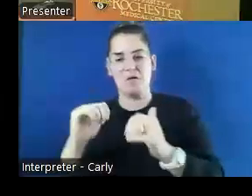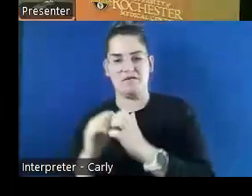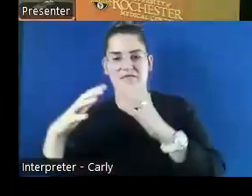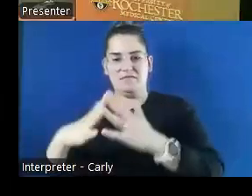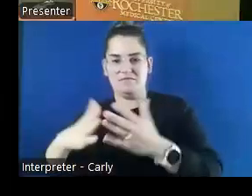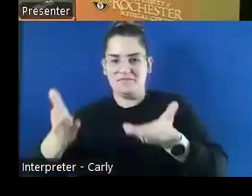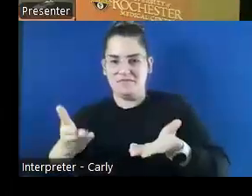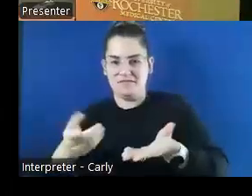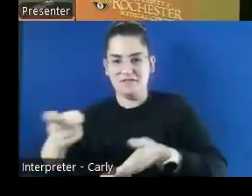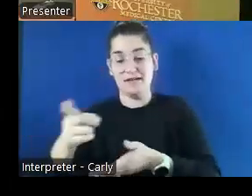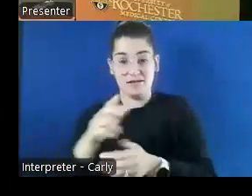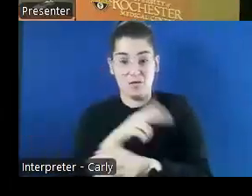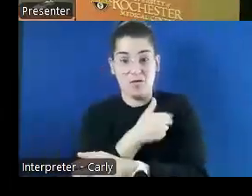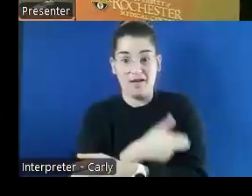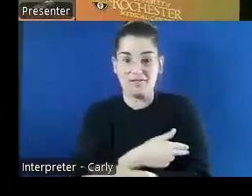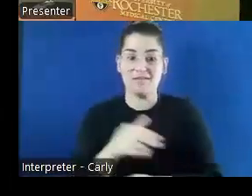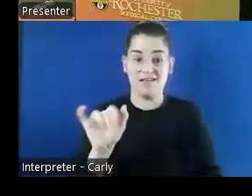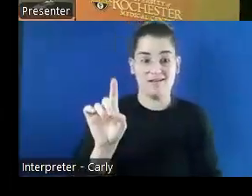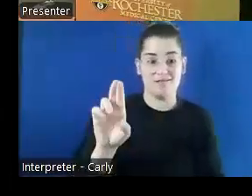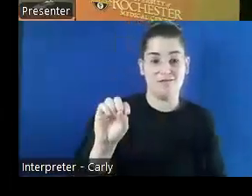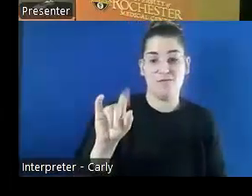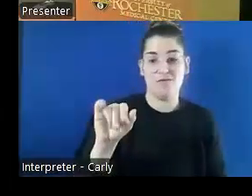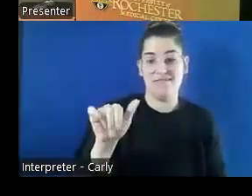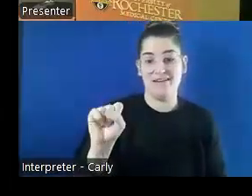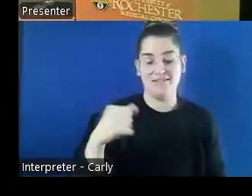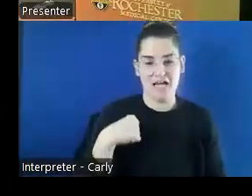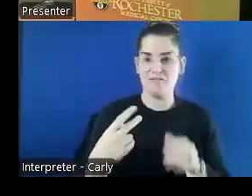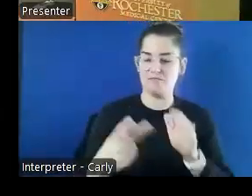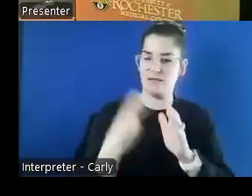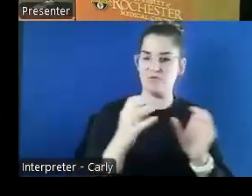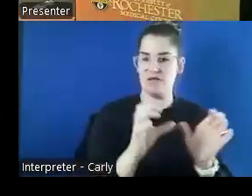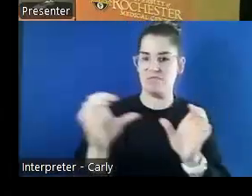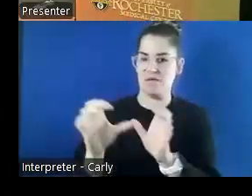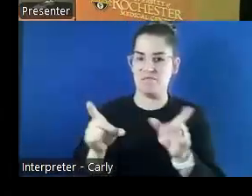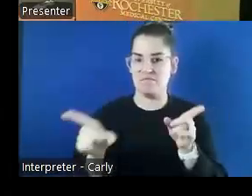medicine and Psychiatry like Dr olis um and so they looked at some programs the University of